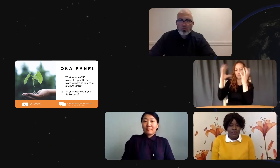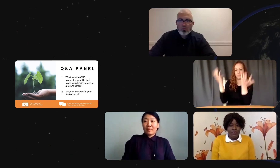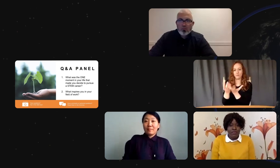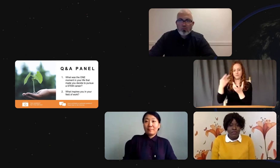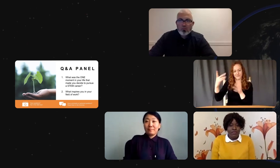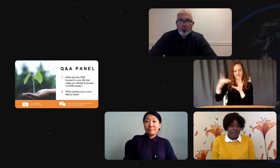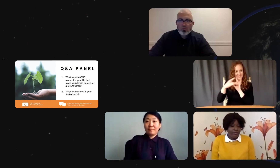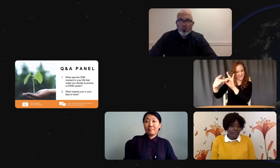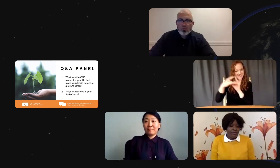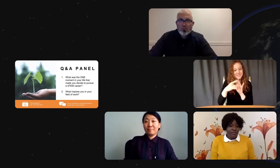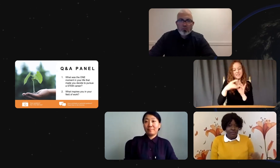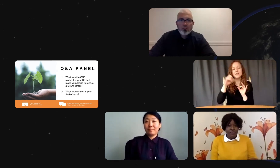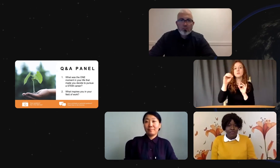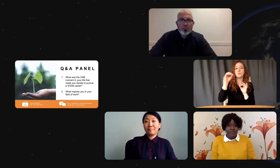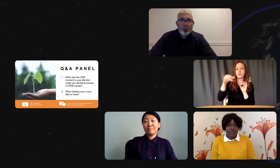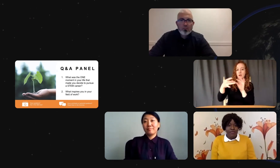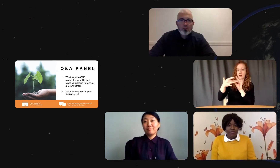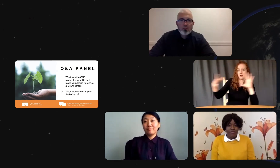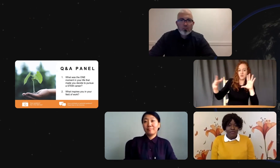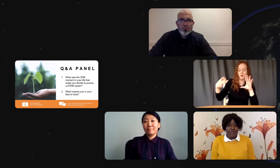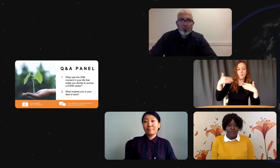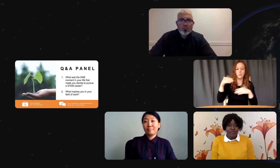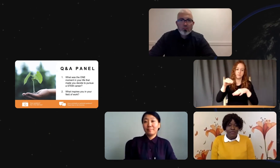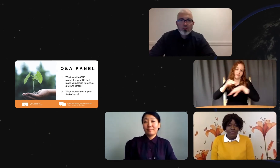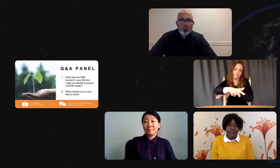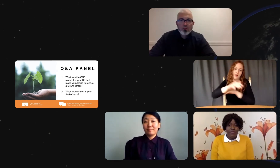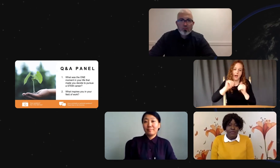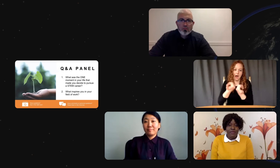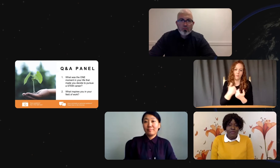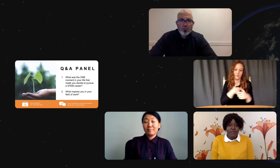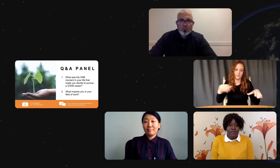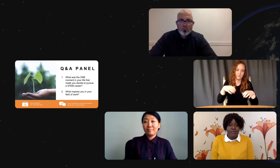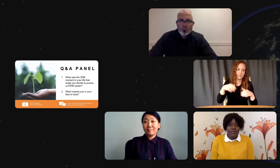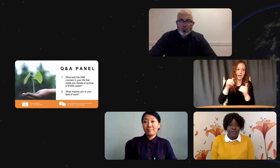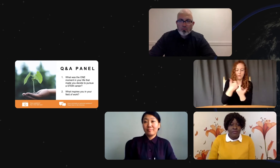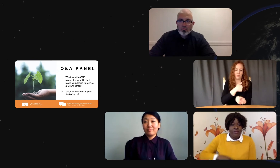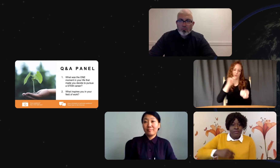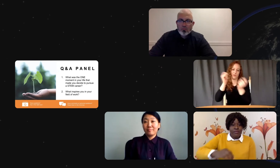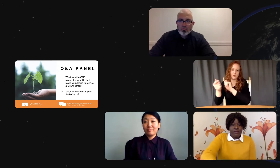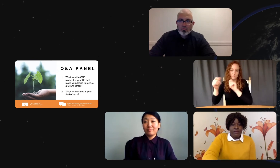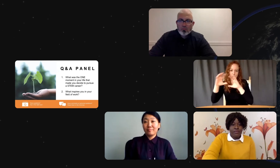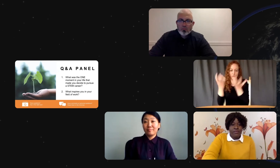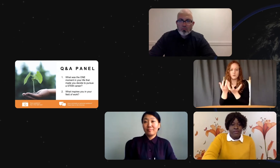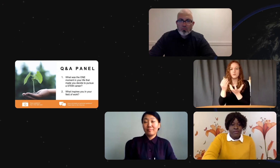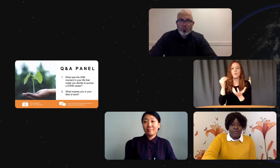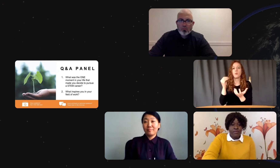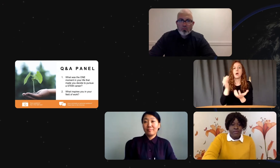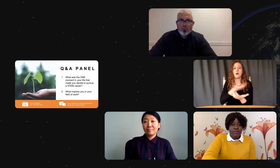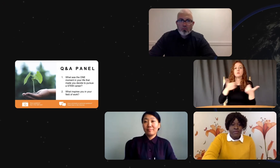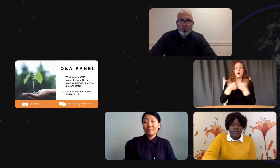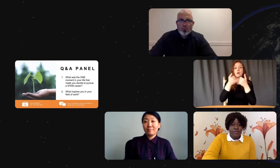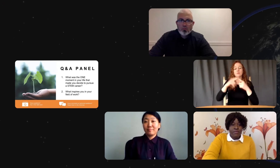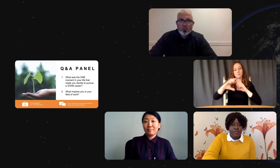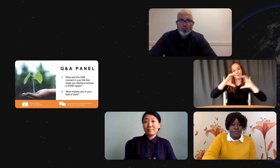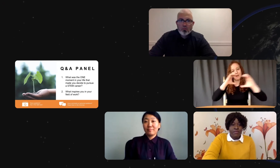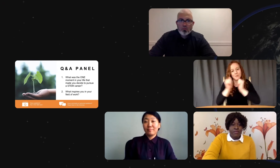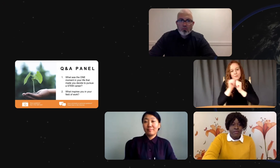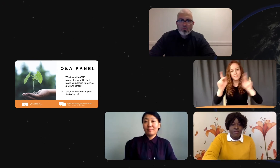We forget we're part of a whole. That should affect how we do things every day.